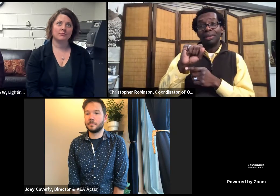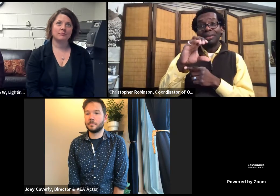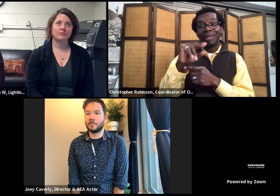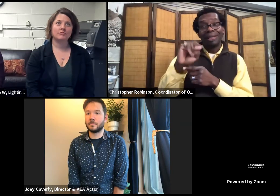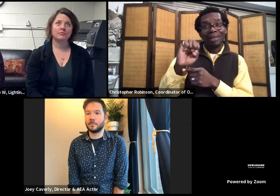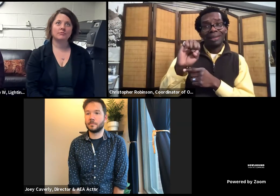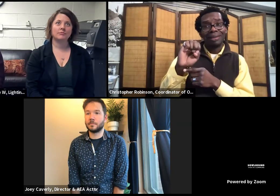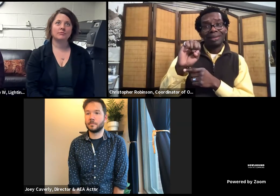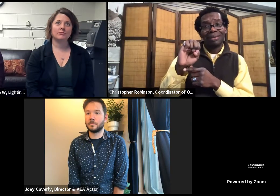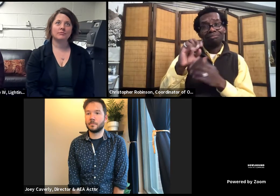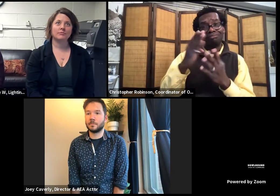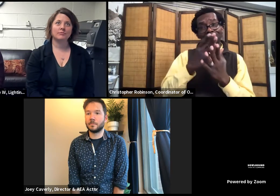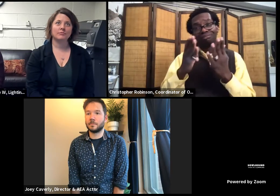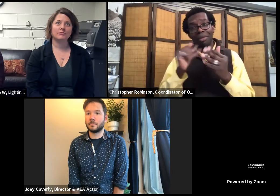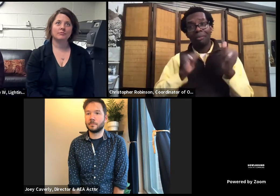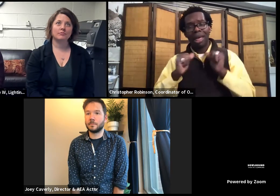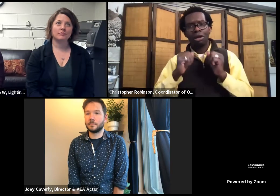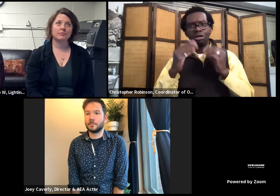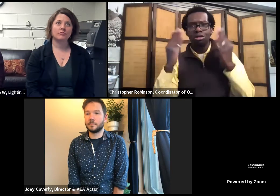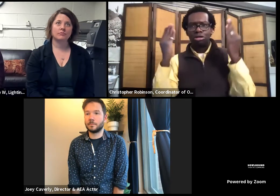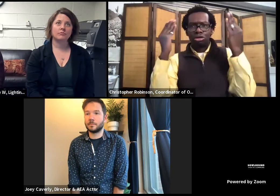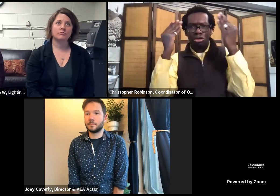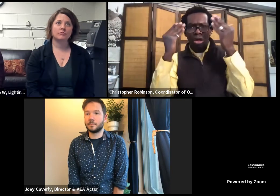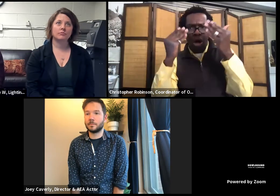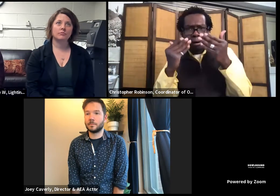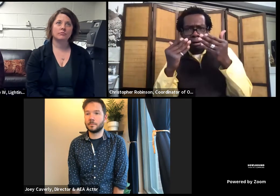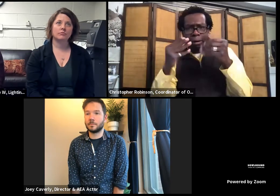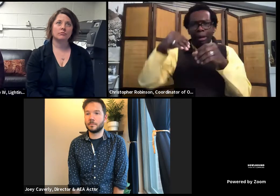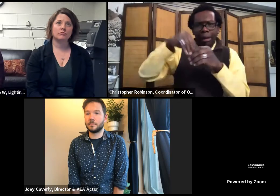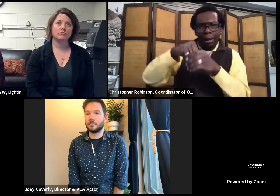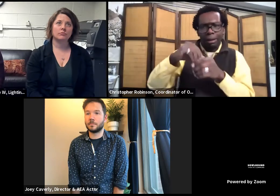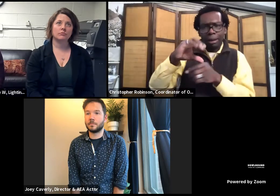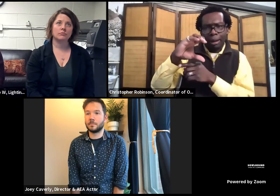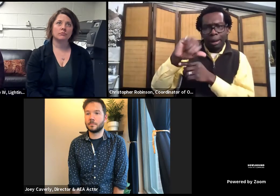or other scenes in the play where it's very dark,